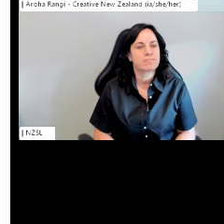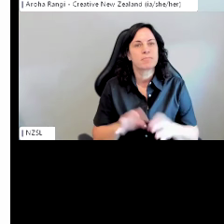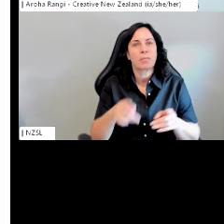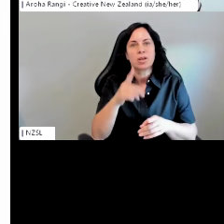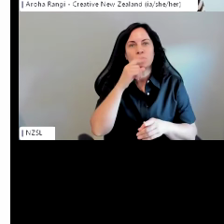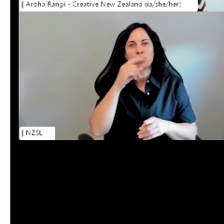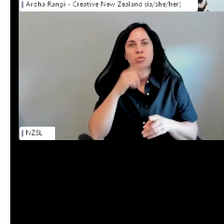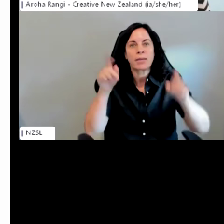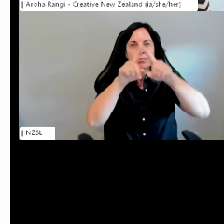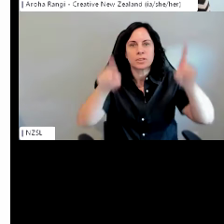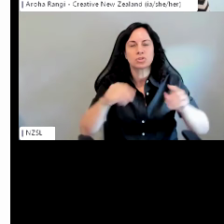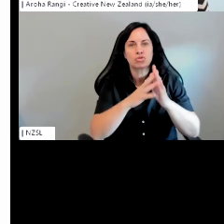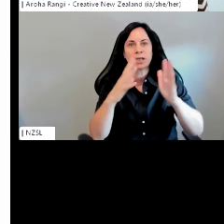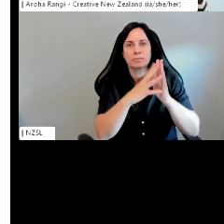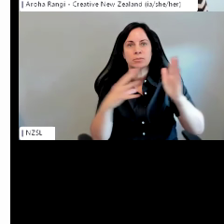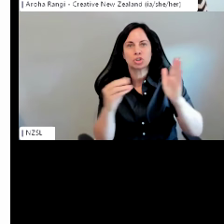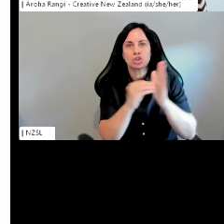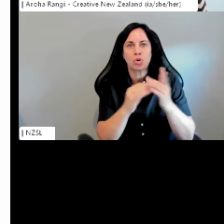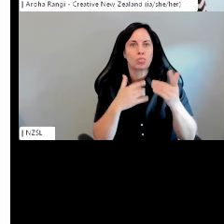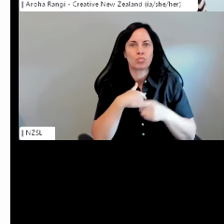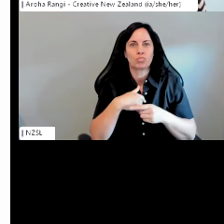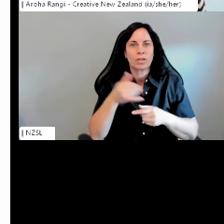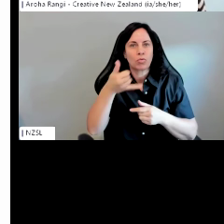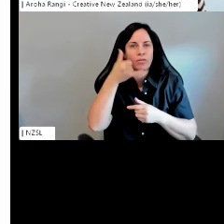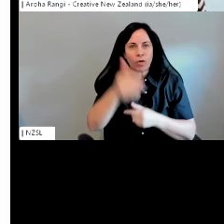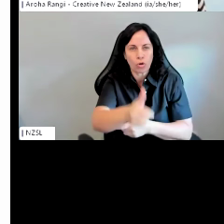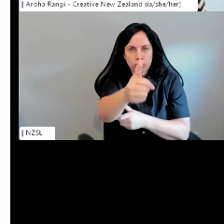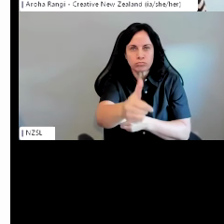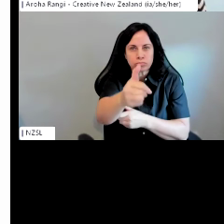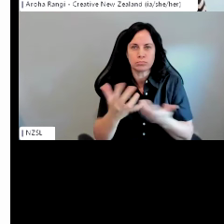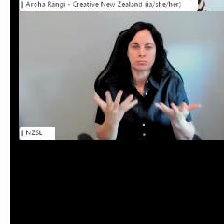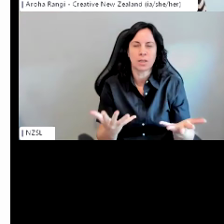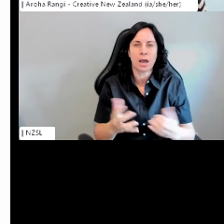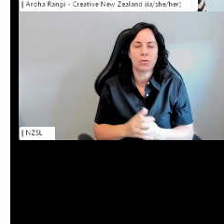take a picture with your phone or do something. Um, or I'm sure you could probably do this on